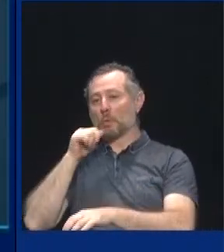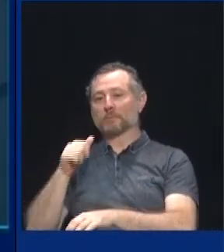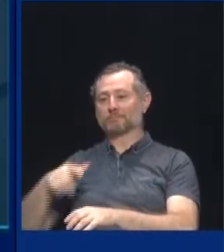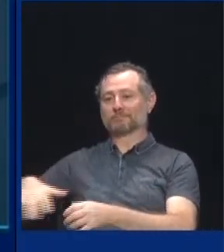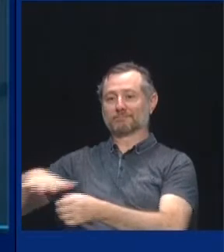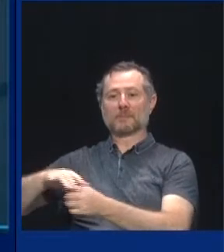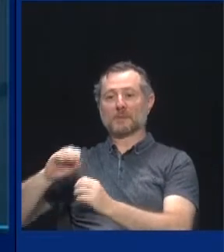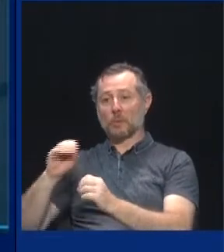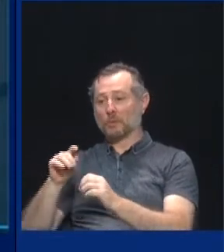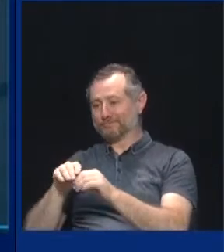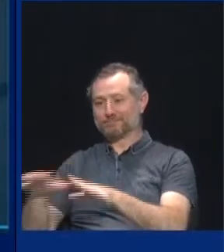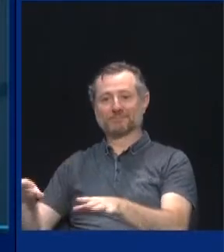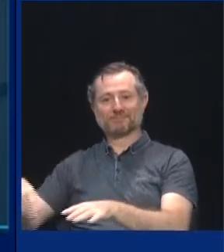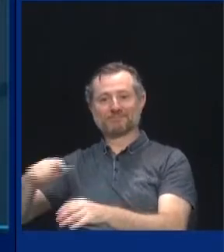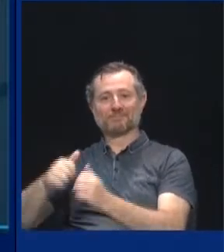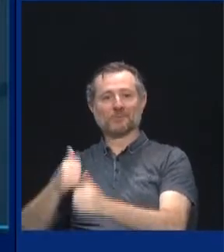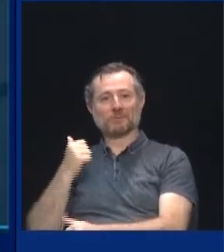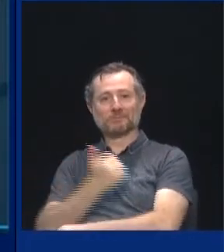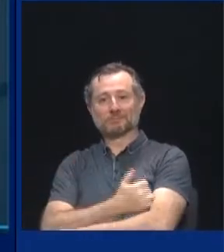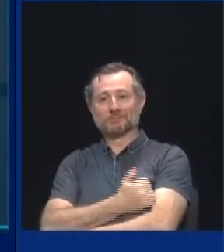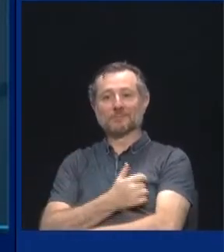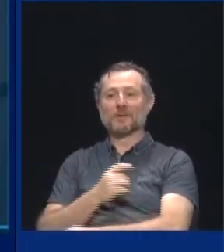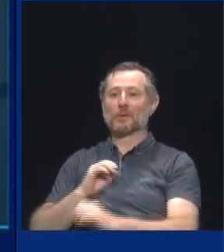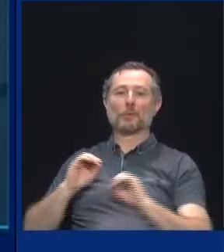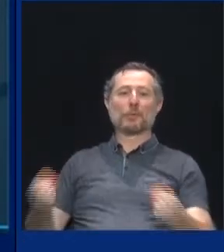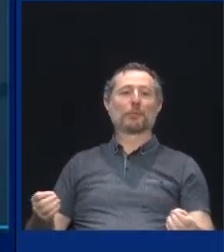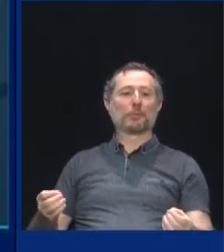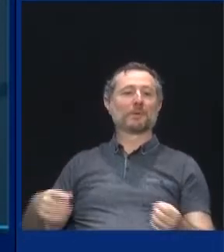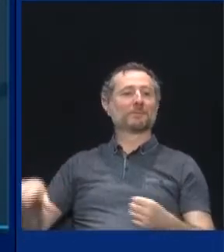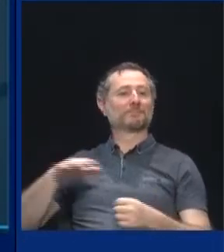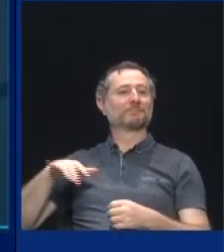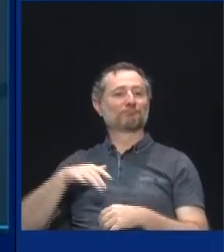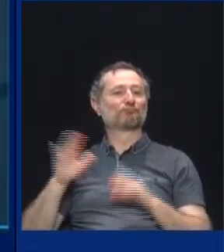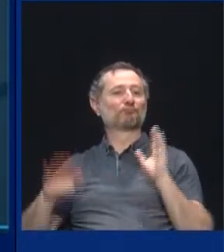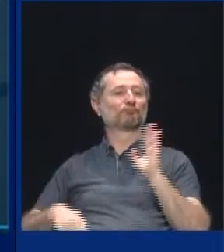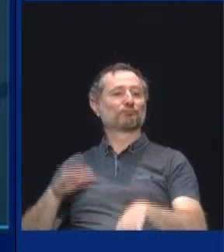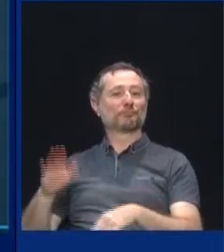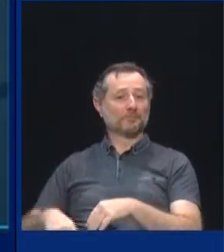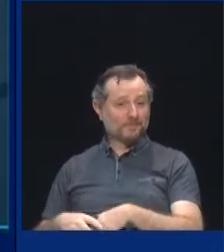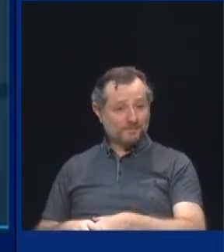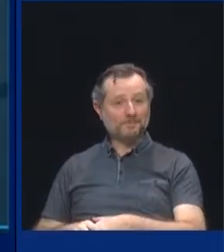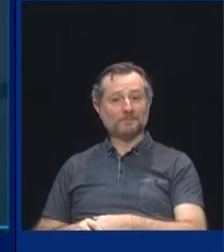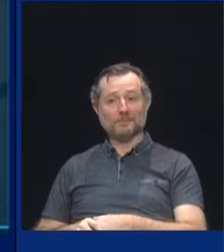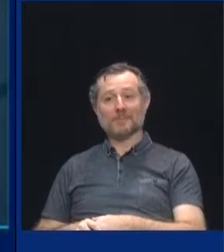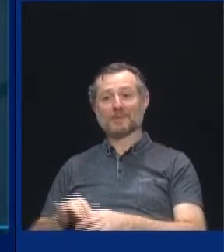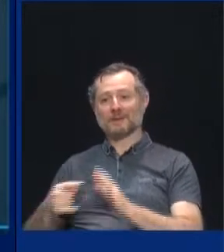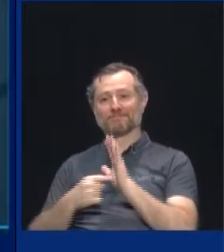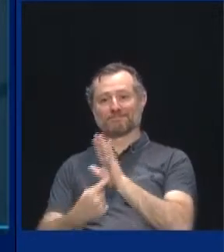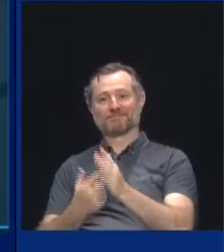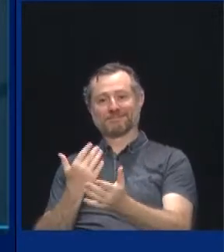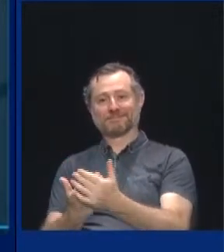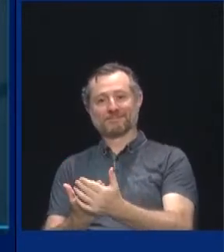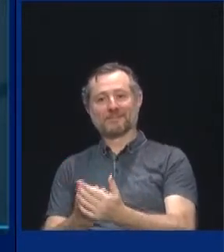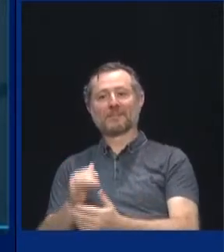CODES, 18%, AND THAT'S WHERE THE 25% OF THE POPULATION LIVES, THAT'S WHERE COVID IS SPREADING, THAT'S WHERE THE VACCINATION